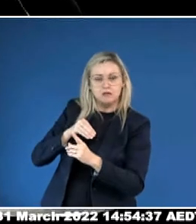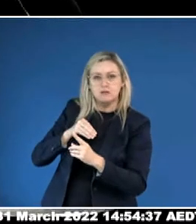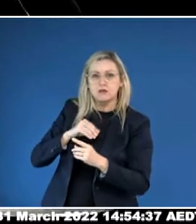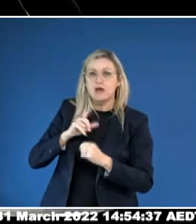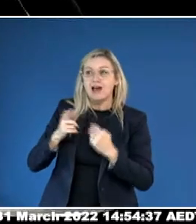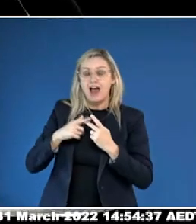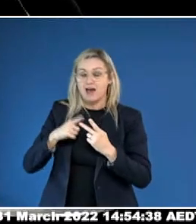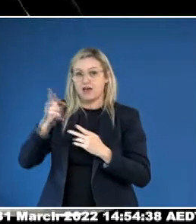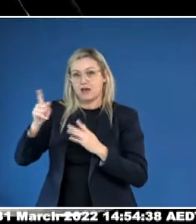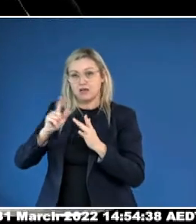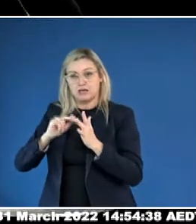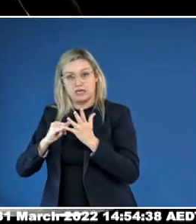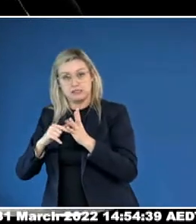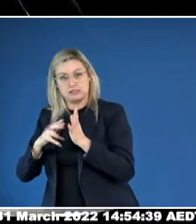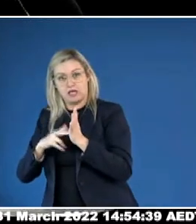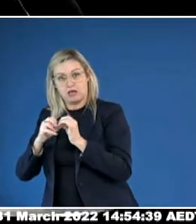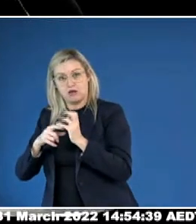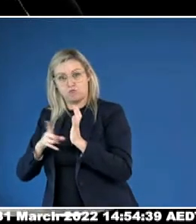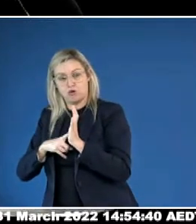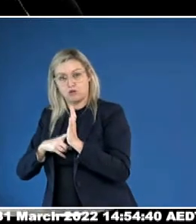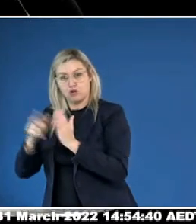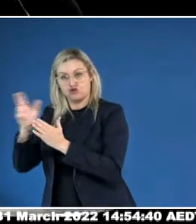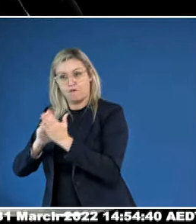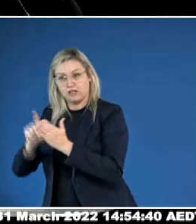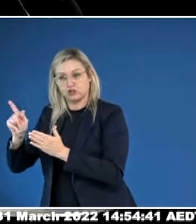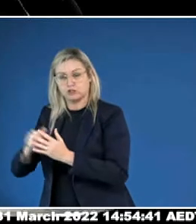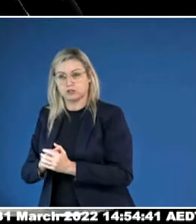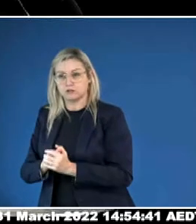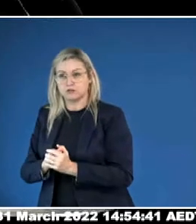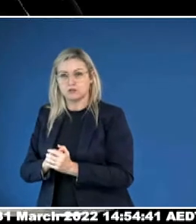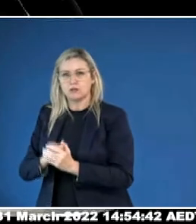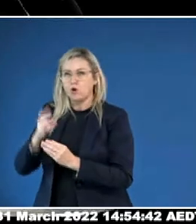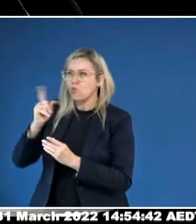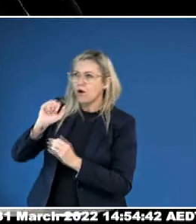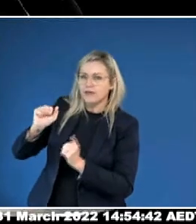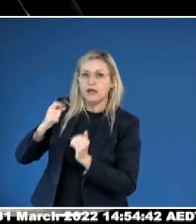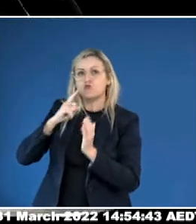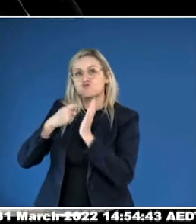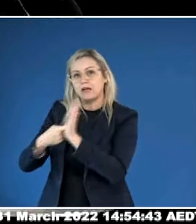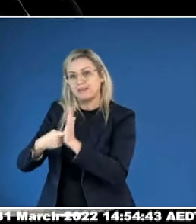So if we could look to some of the international conventions. But general comments - General Recommendation 35, CEDAW, of which we are a